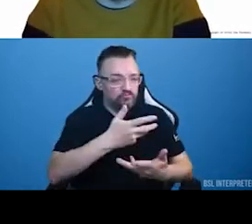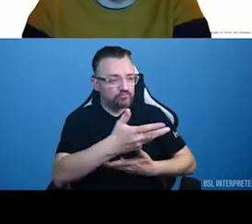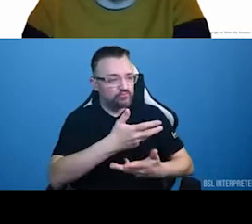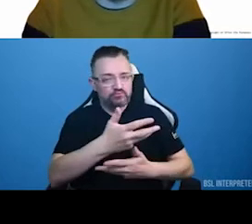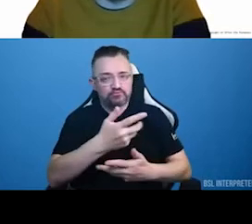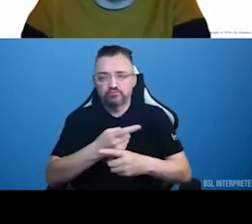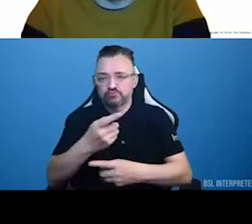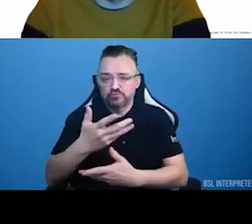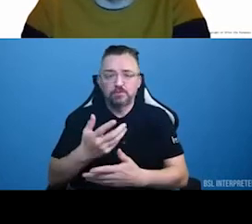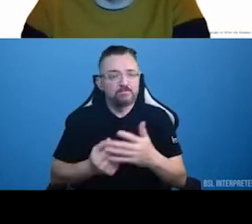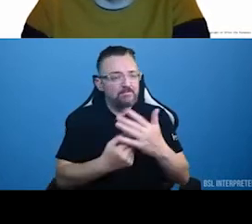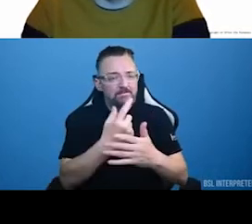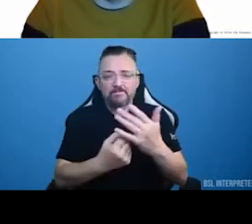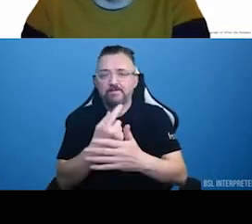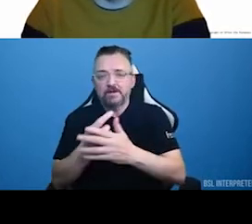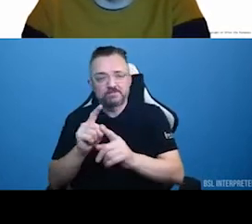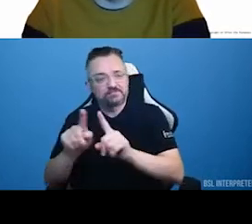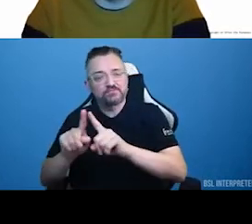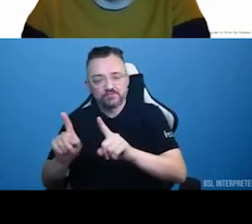that had events and a whole host of different things that took place.